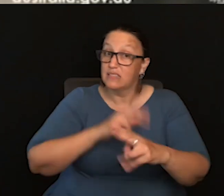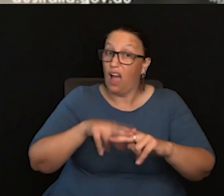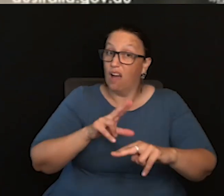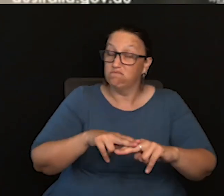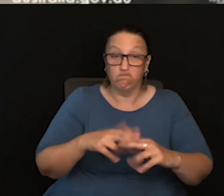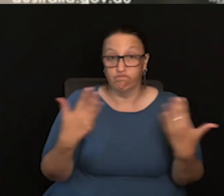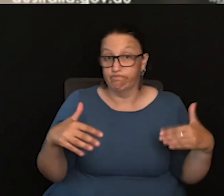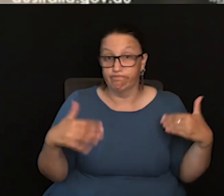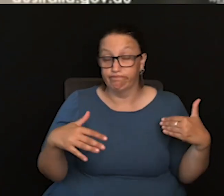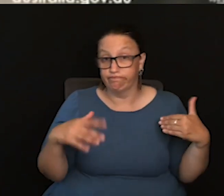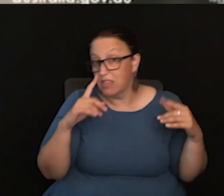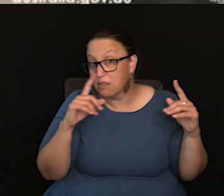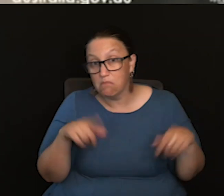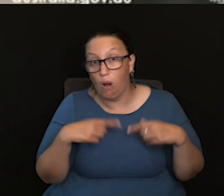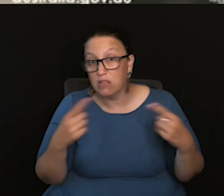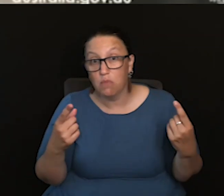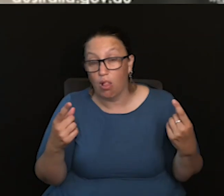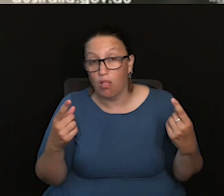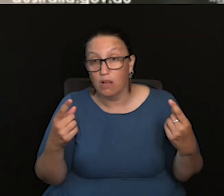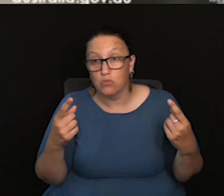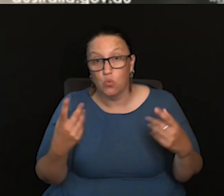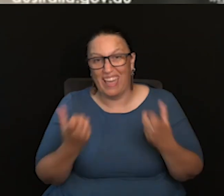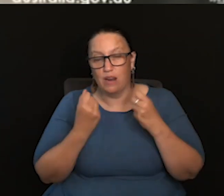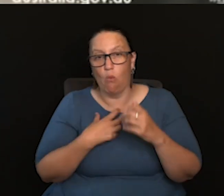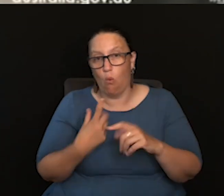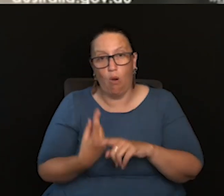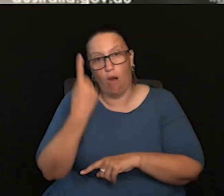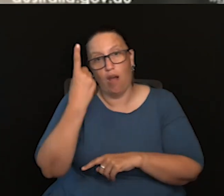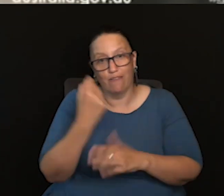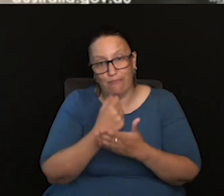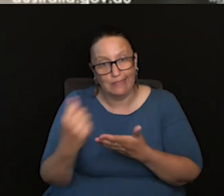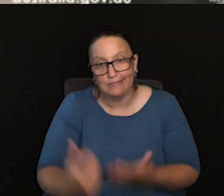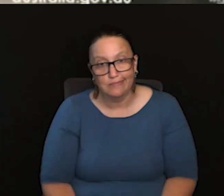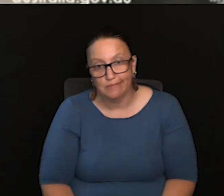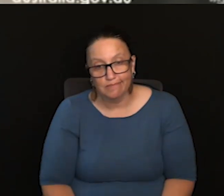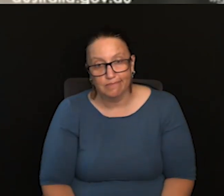that program will have been delivered six weeks ahead of schedule, but what we are going to do is keep going back.